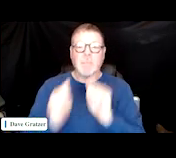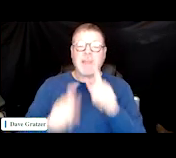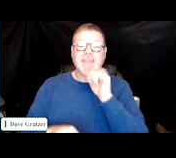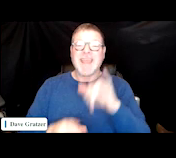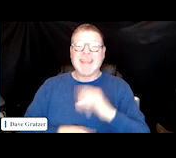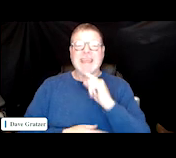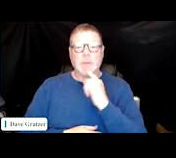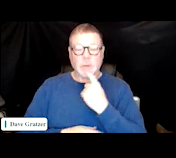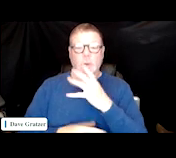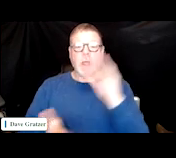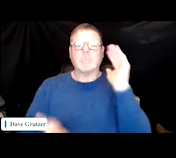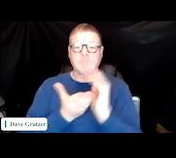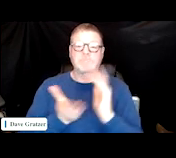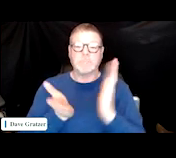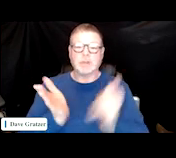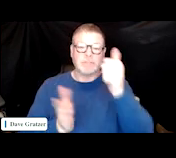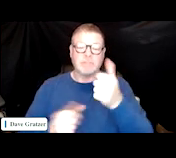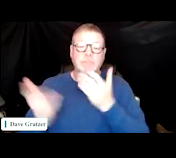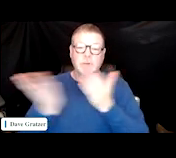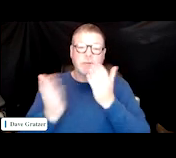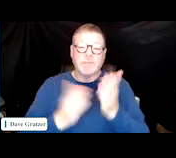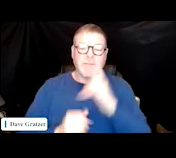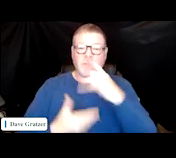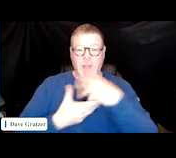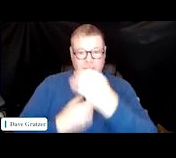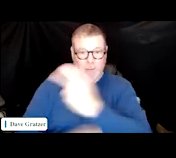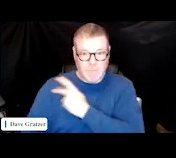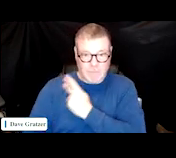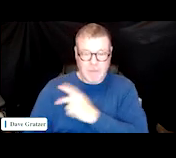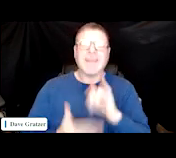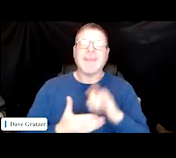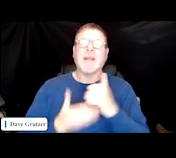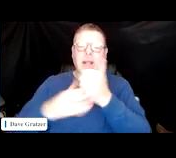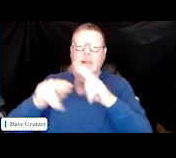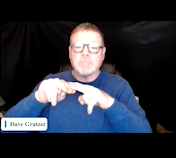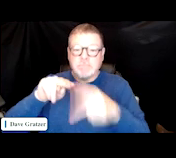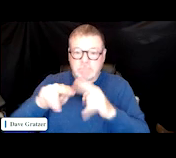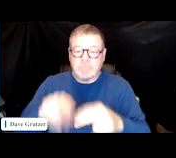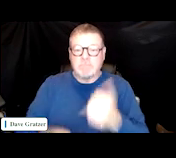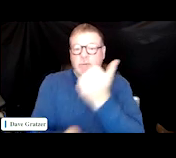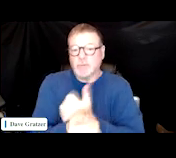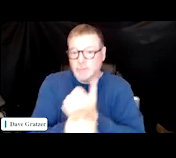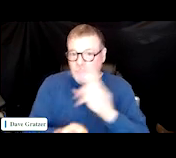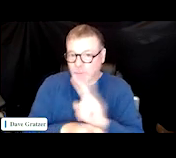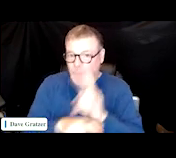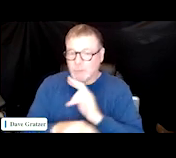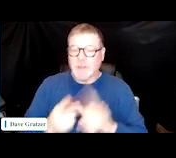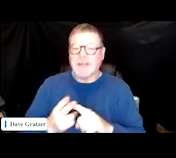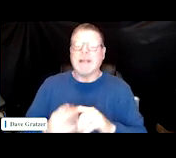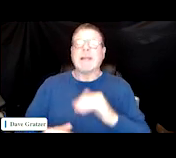and less costly services on an outpatient basis, can help decrease substance use, help address unmet needs,